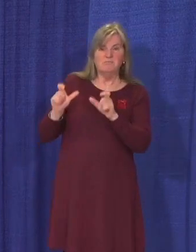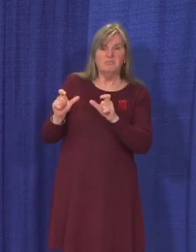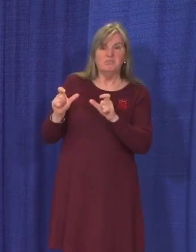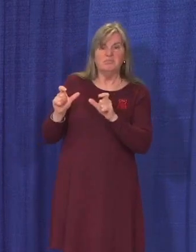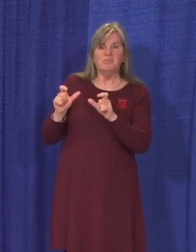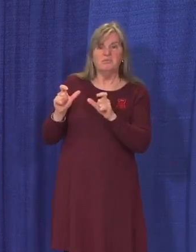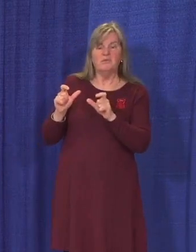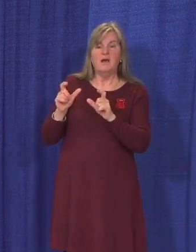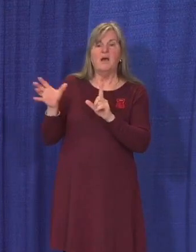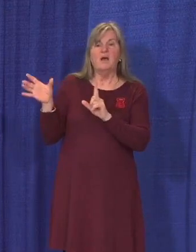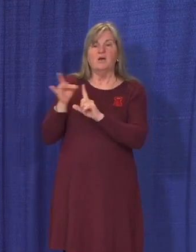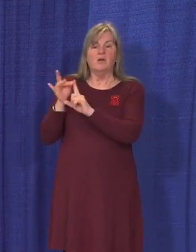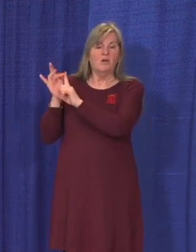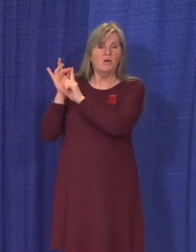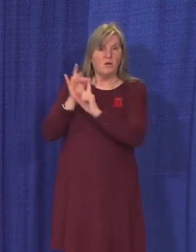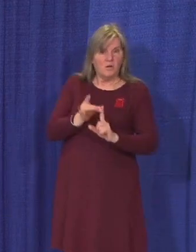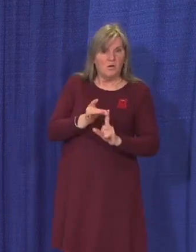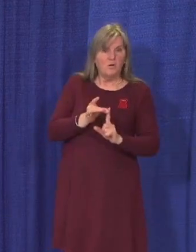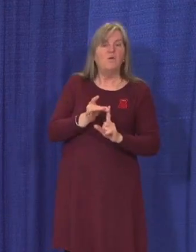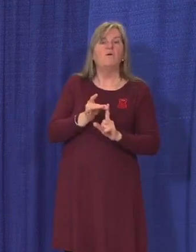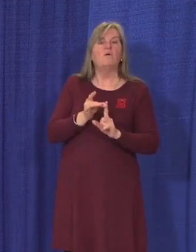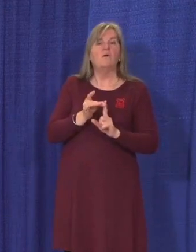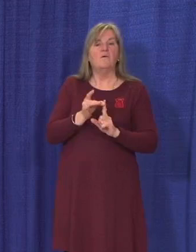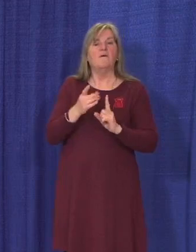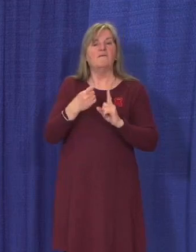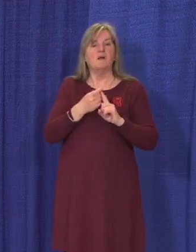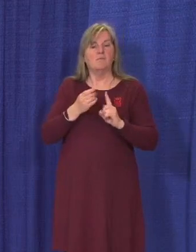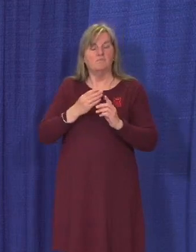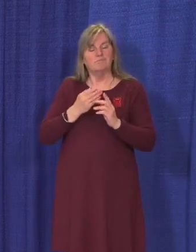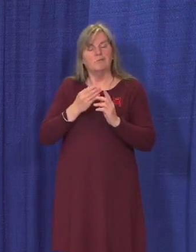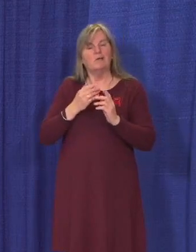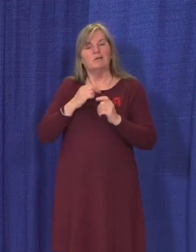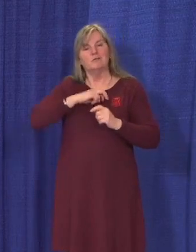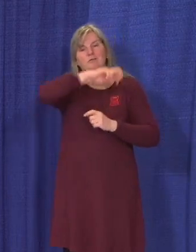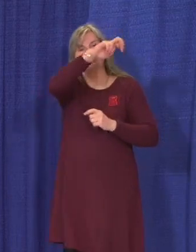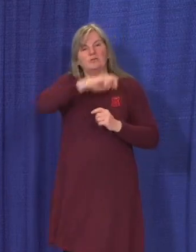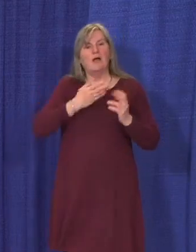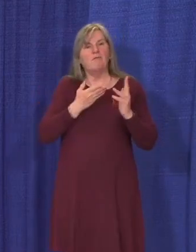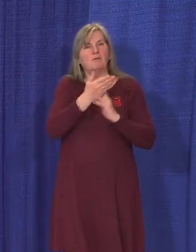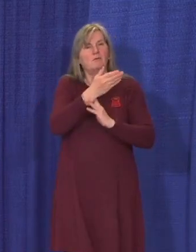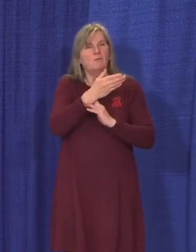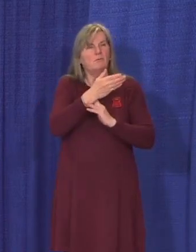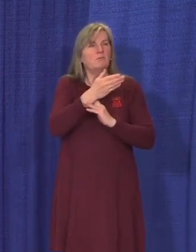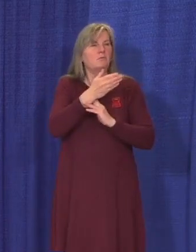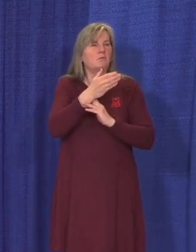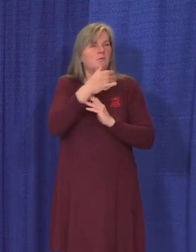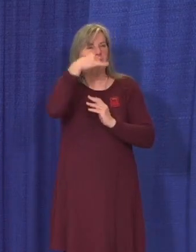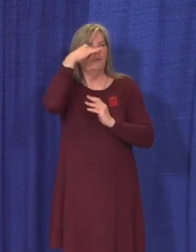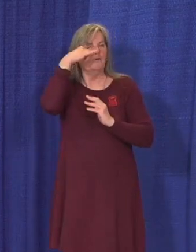government with our federal partner at The Canadian Border Services Agency and public